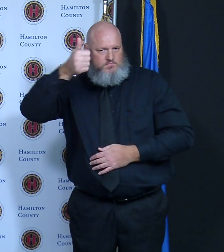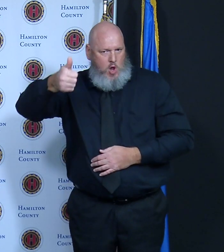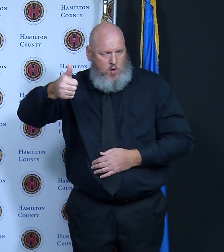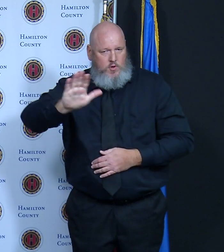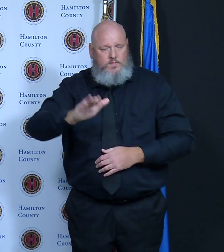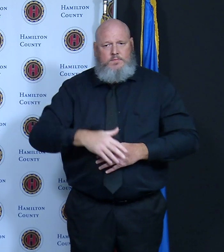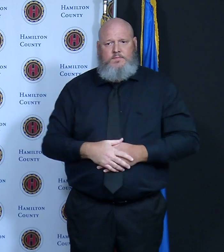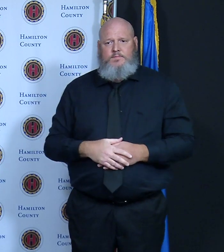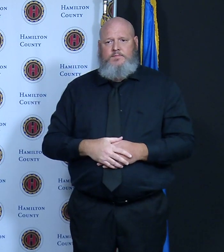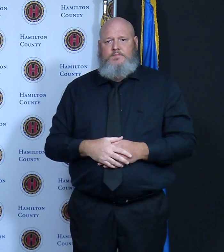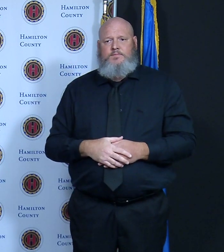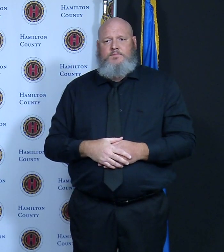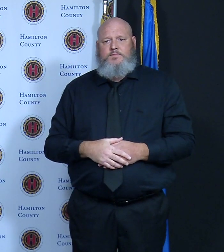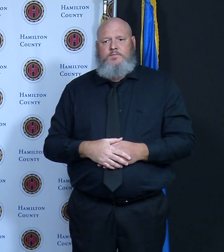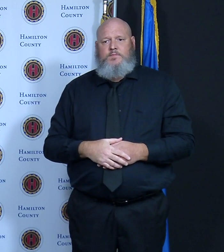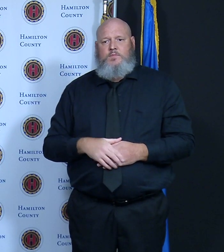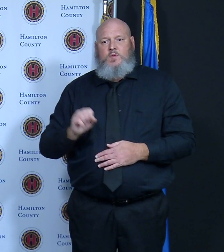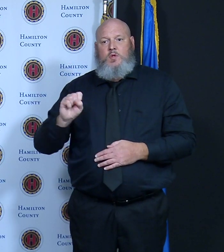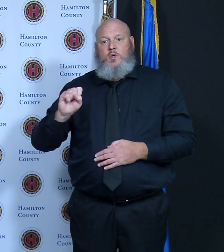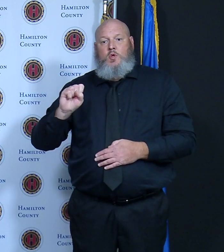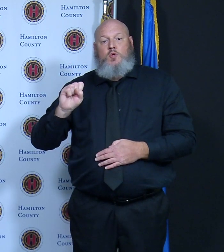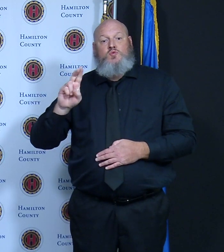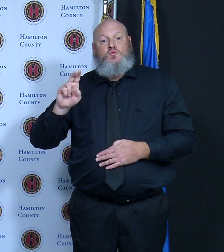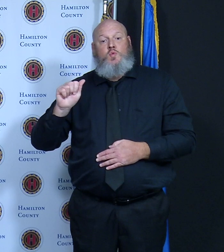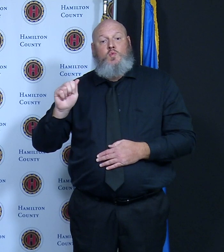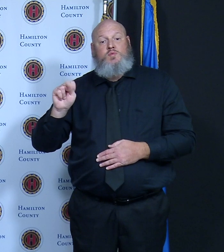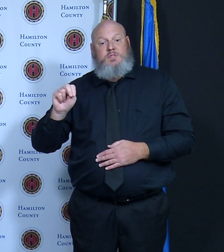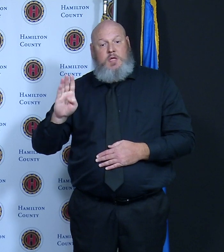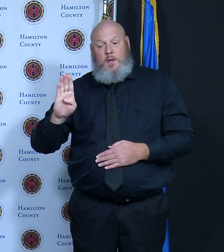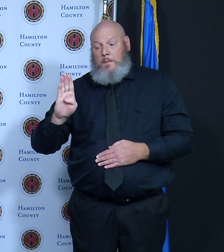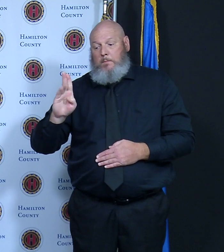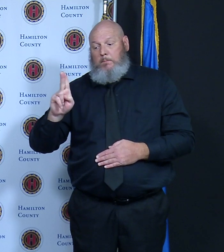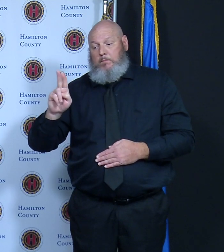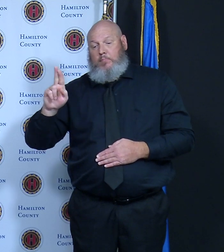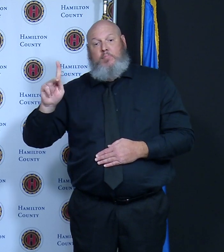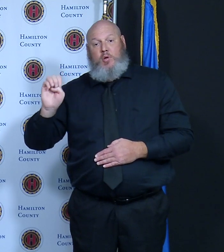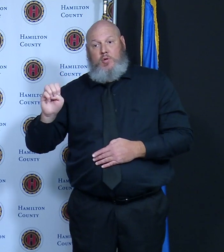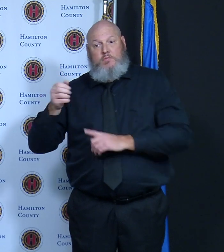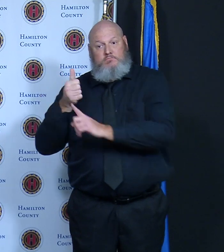Council on Aging through our levy funds remember the Senior Services levy is